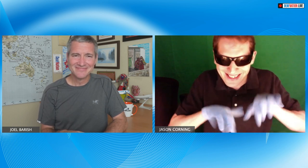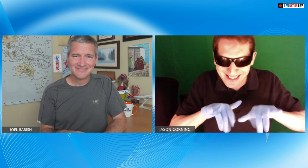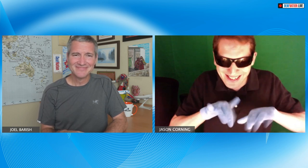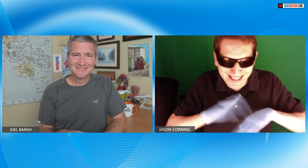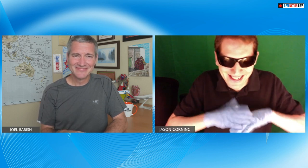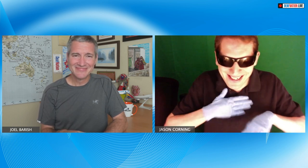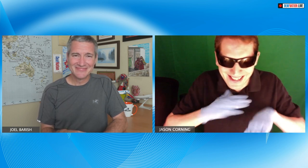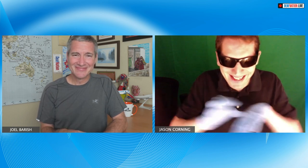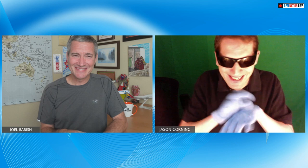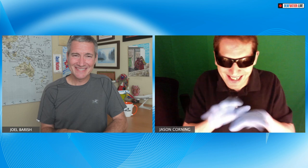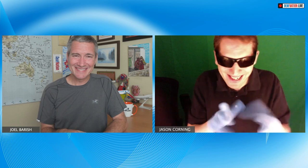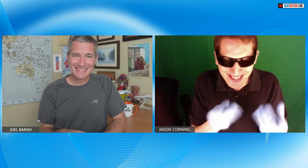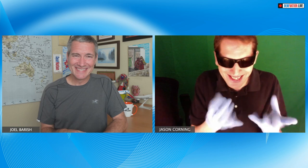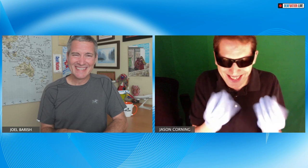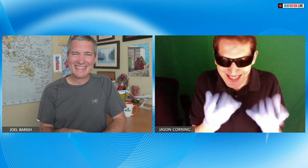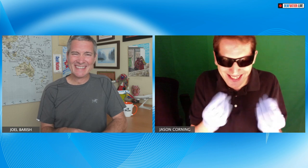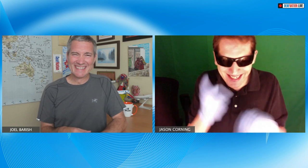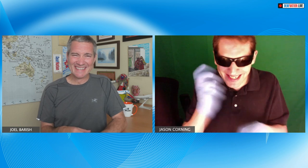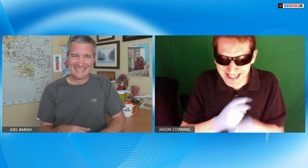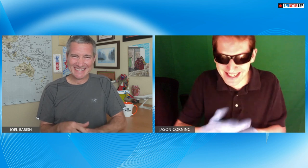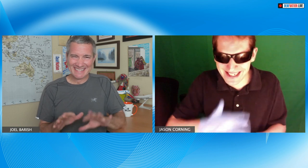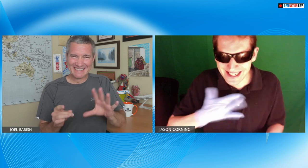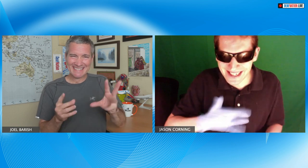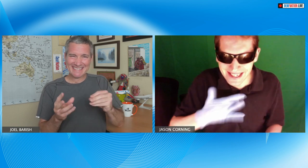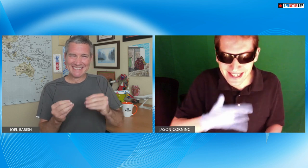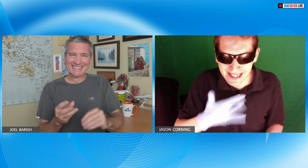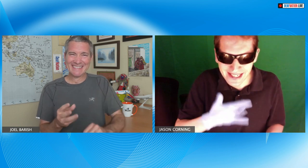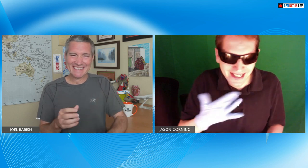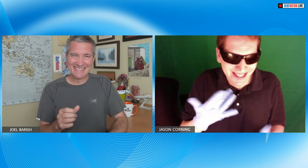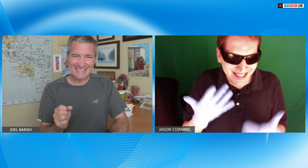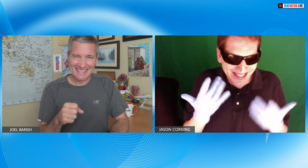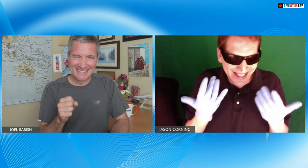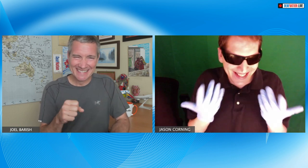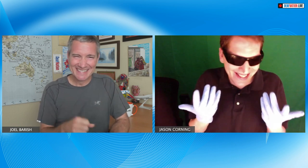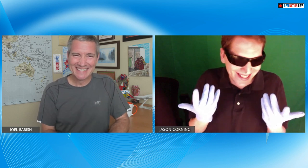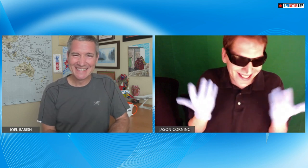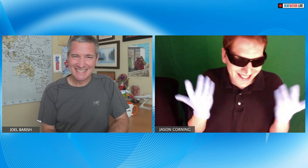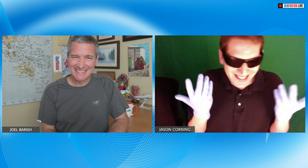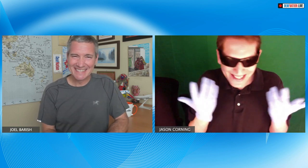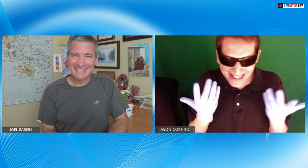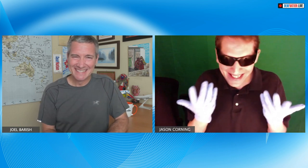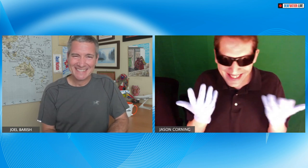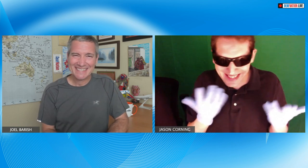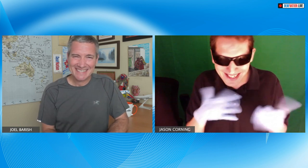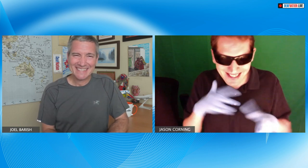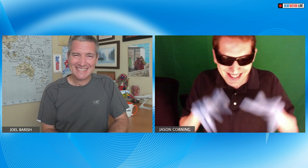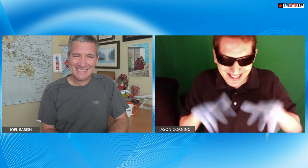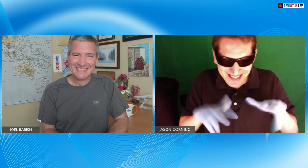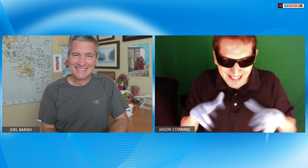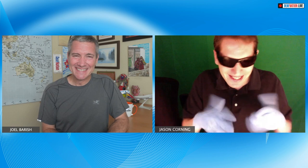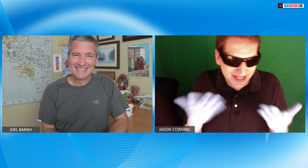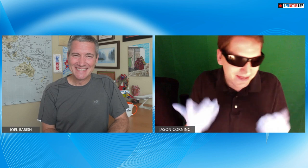With the glove, I can’t type on my computer because it is hard to feel the keyboard it feels awkward